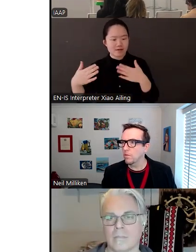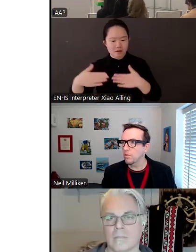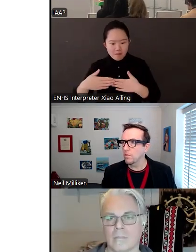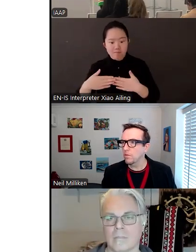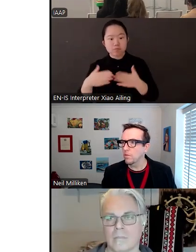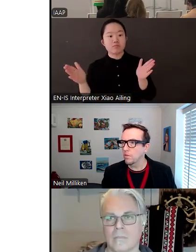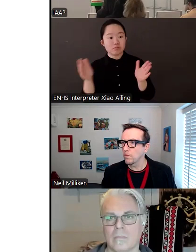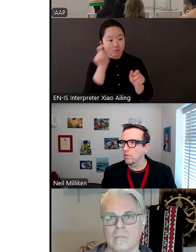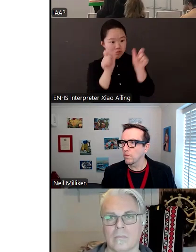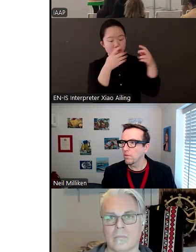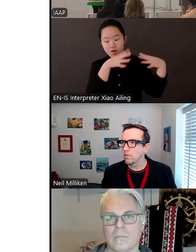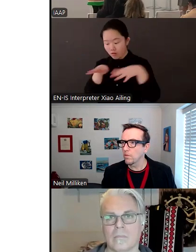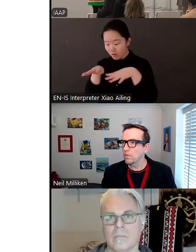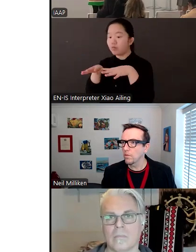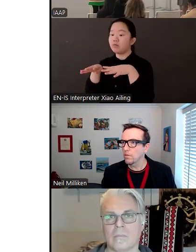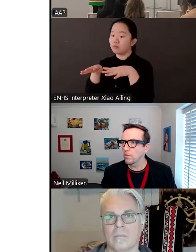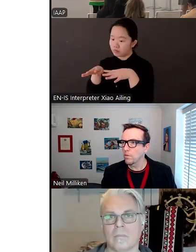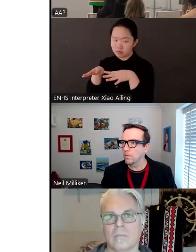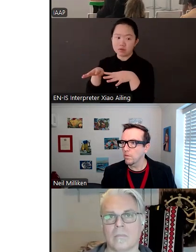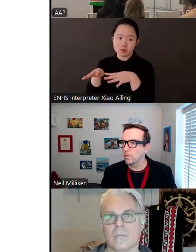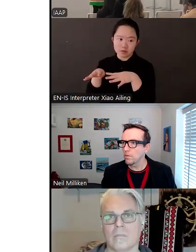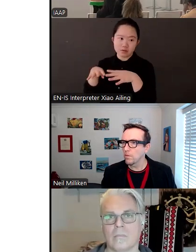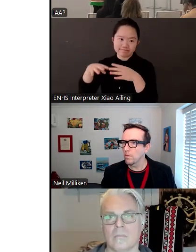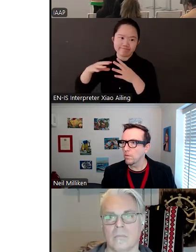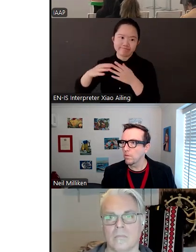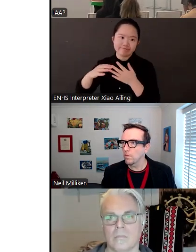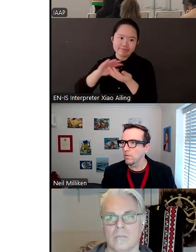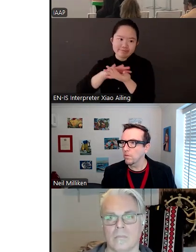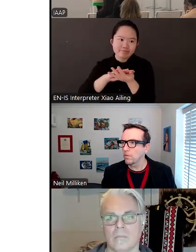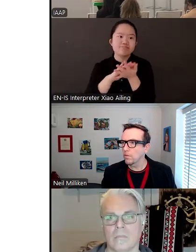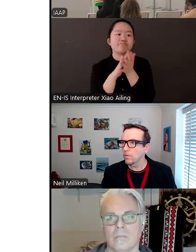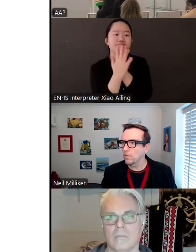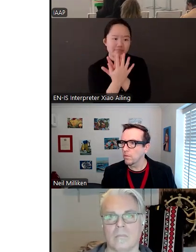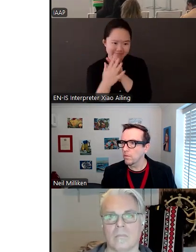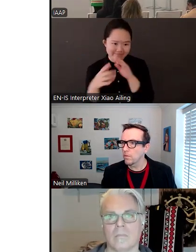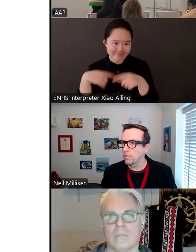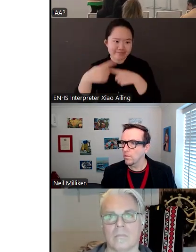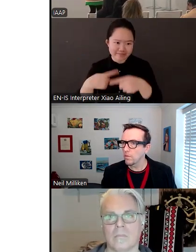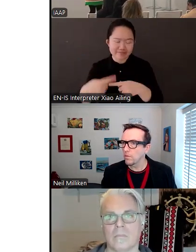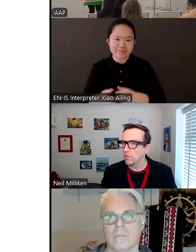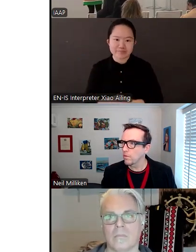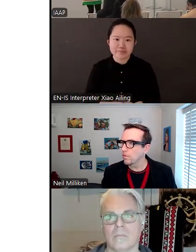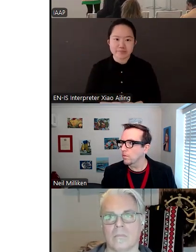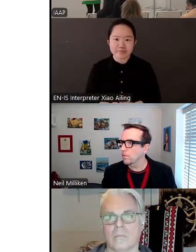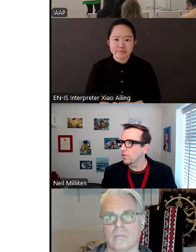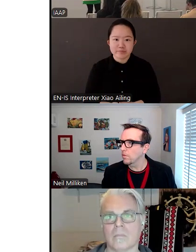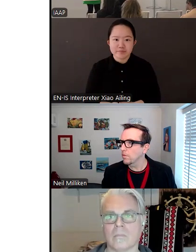So we are getting a lot of comments and, and, contributions from people with different disabilities saying that they can identify and address. And that's with me.